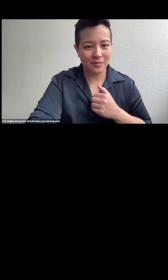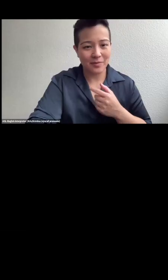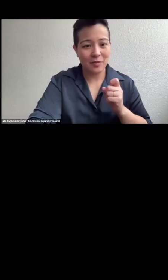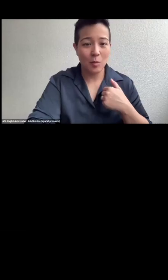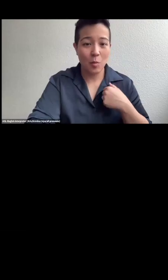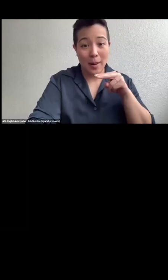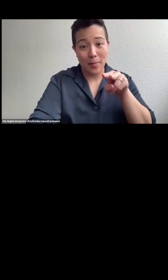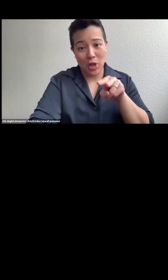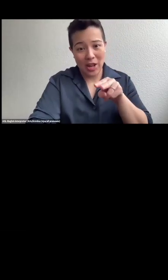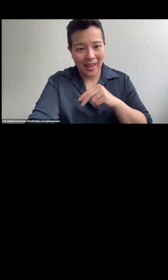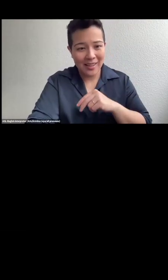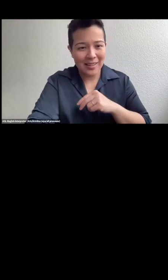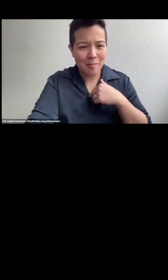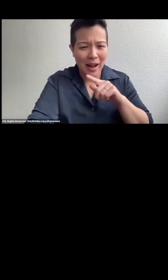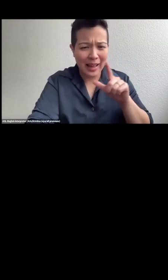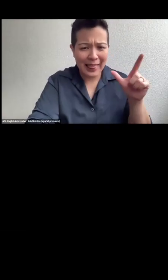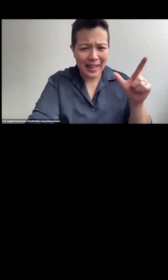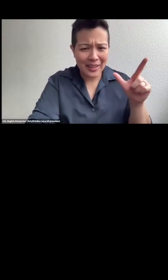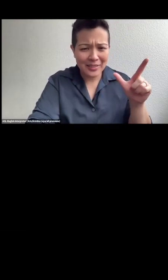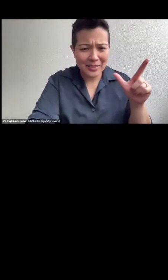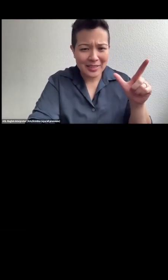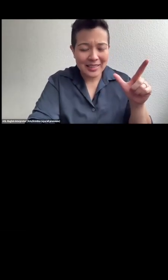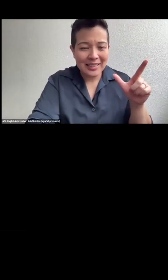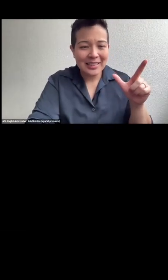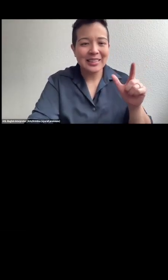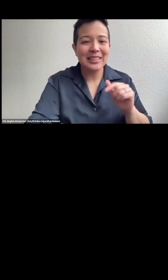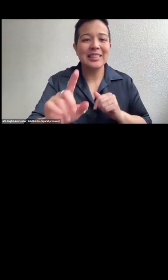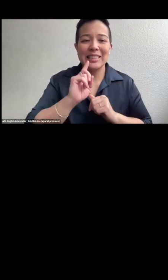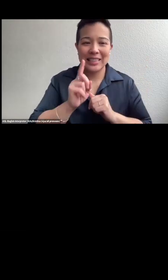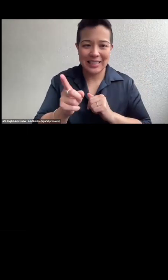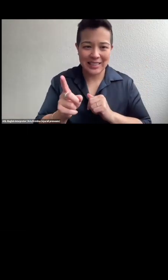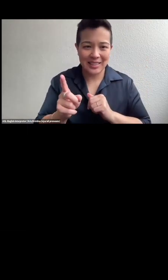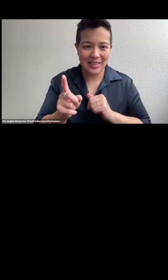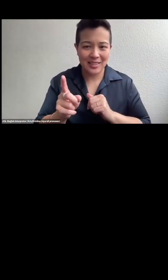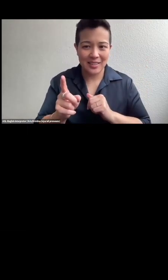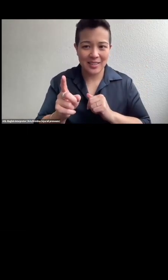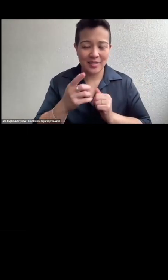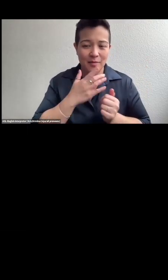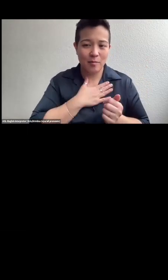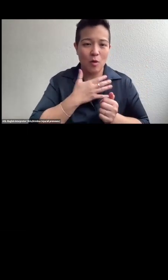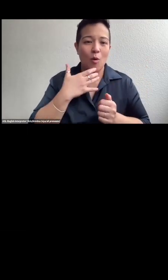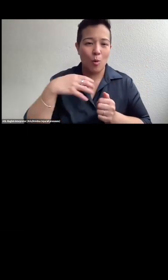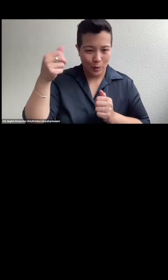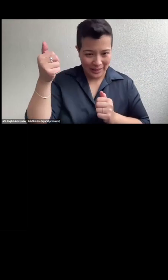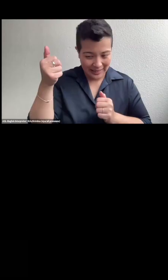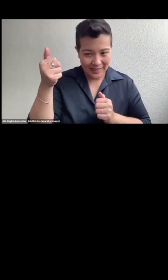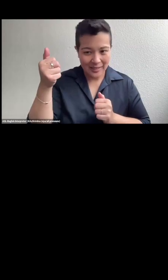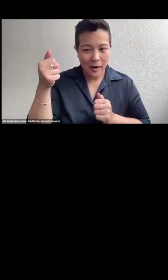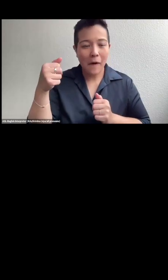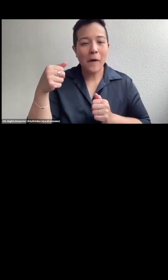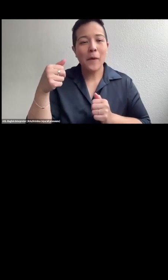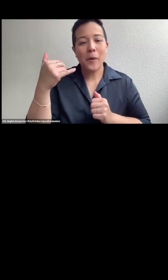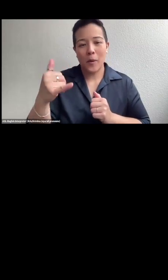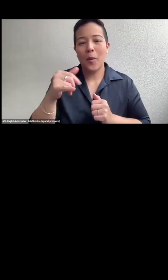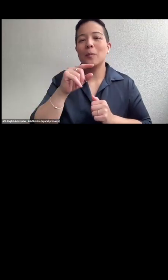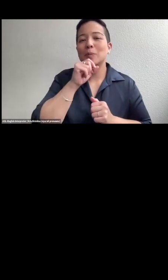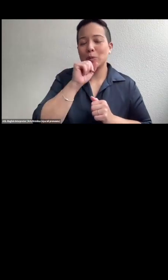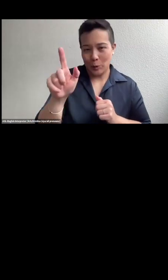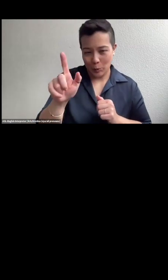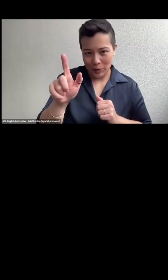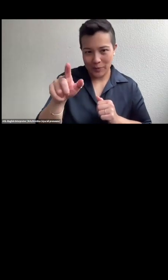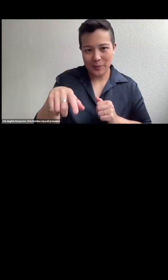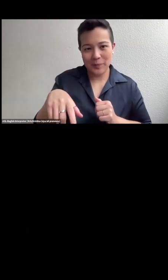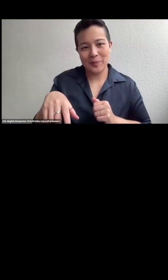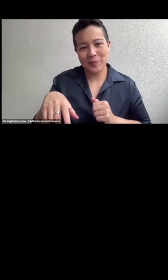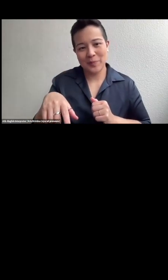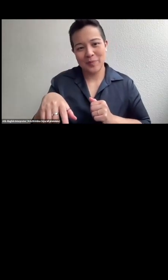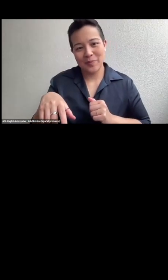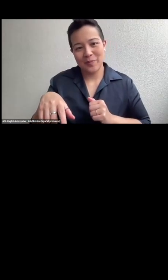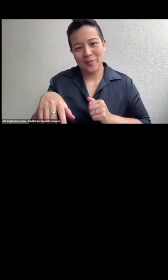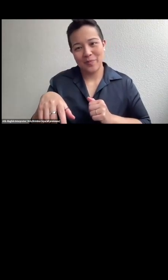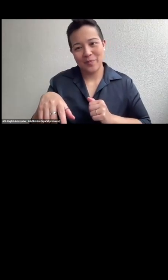looking at, my left is my oldest, now 21, but